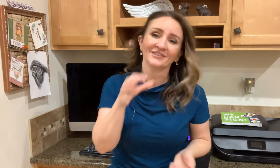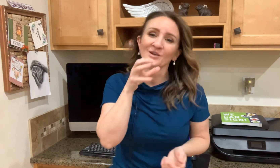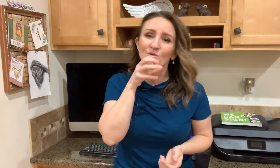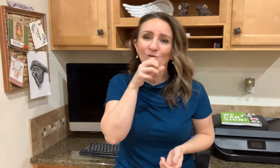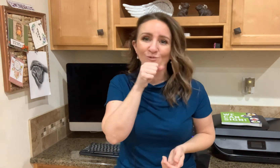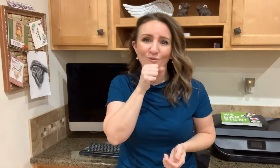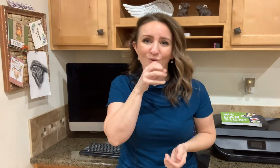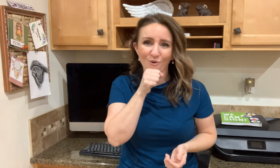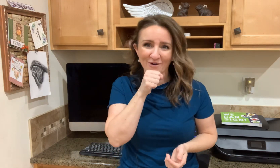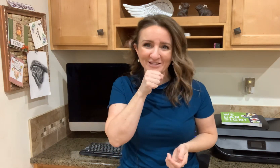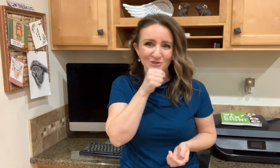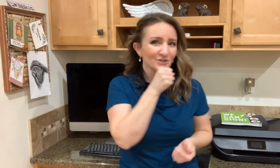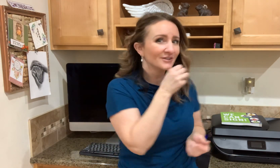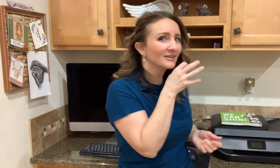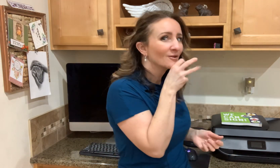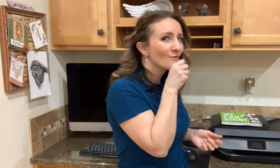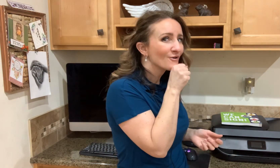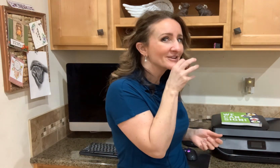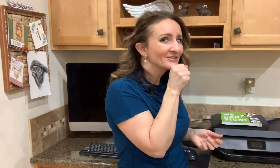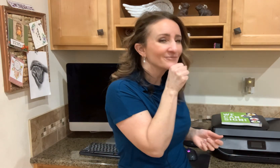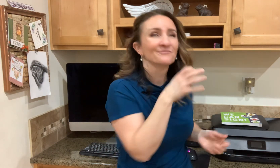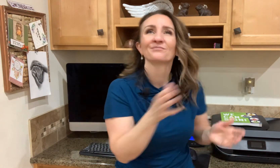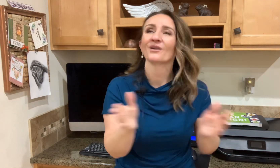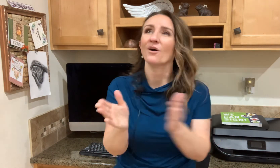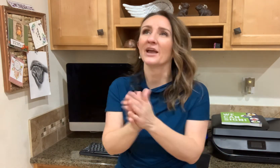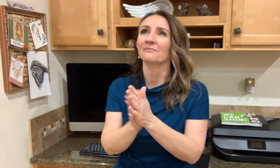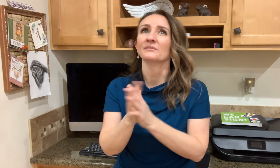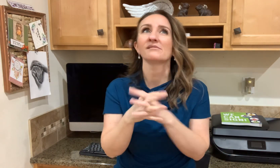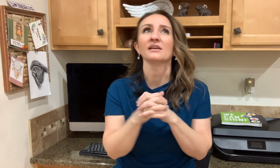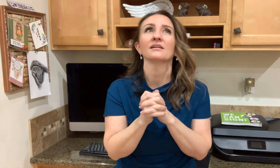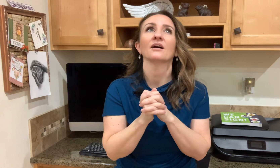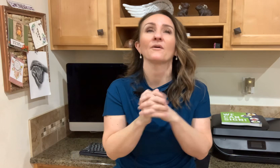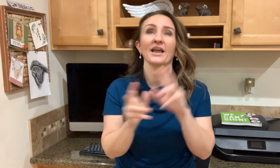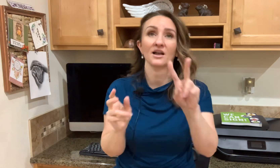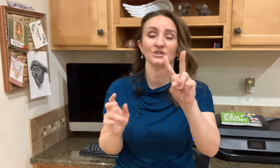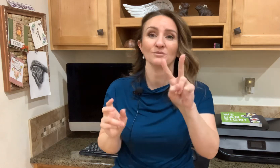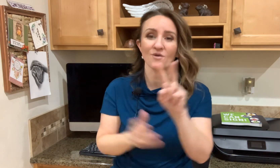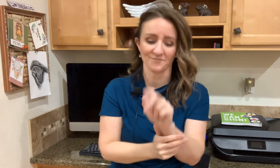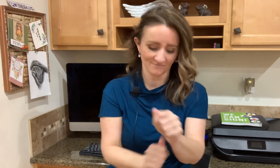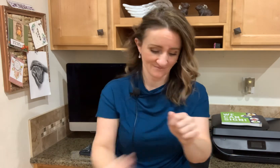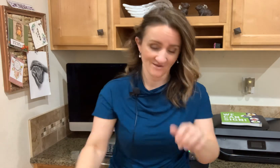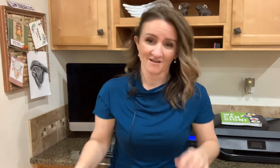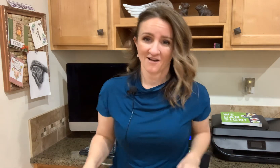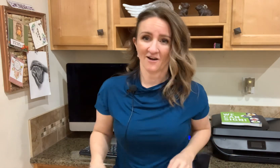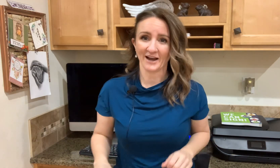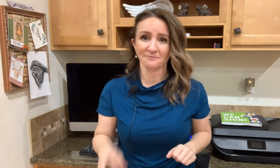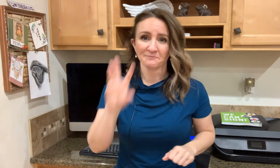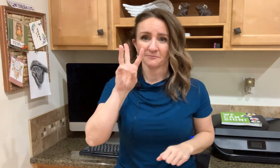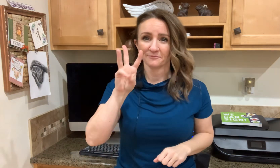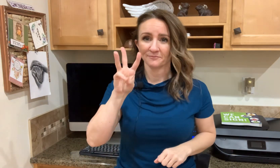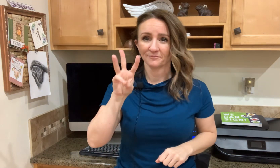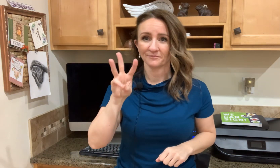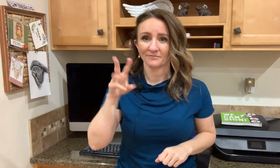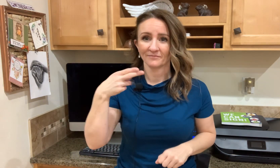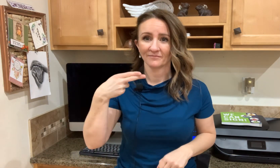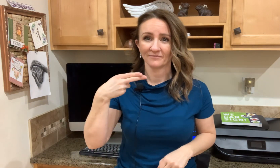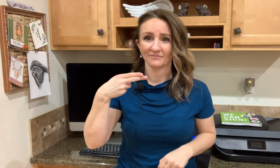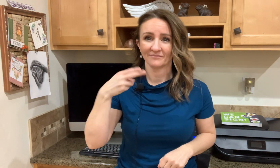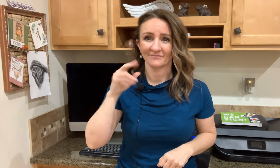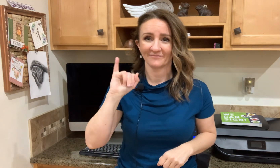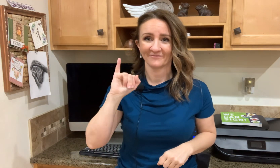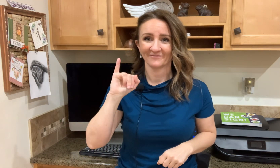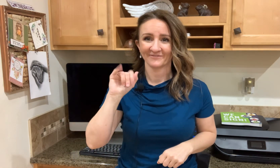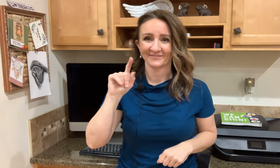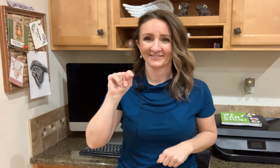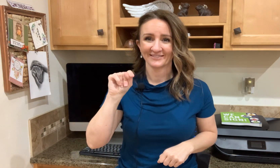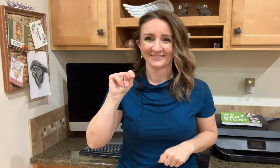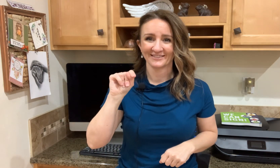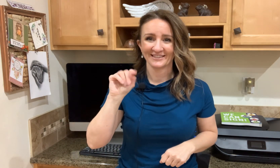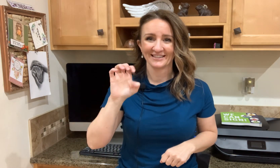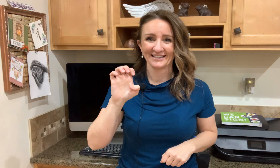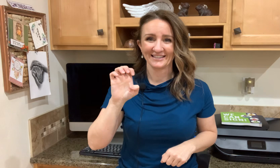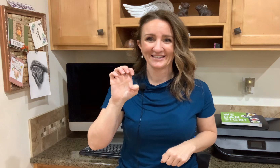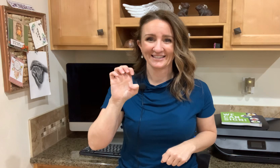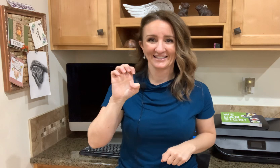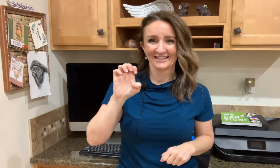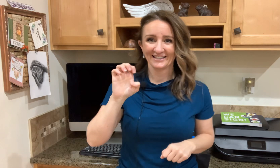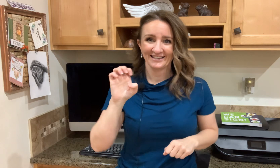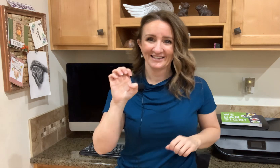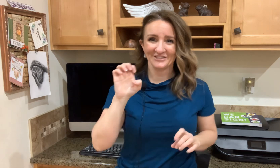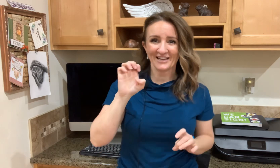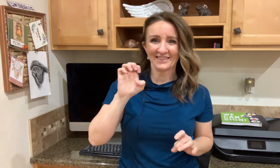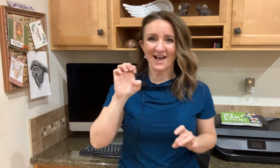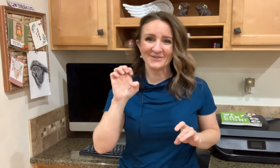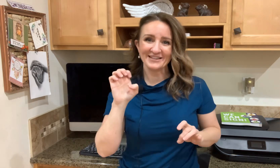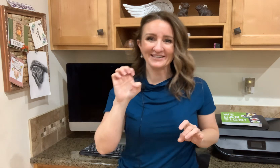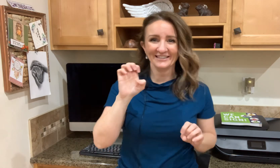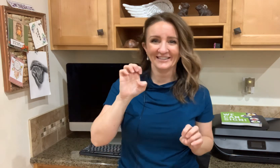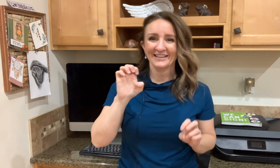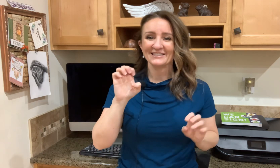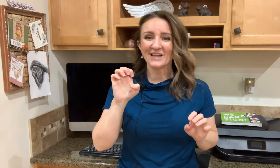orange. Okay let's see, okay I got two more... all right did you get that one?